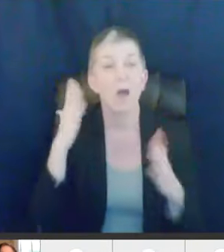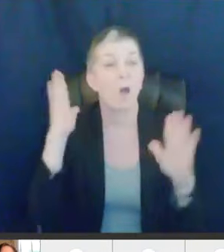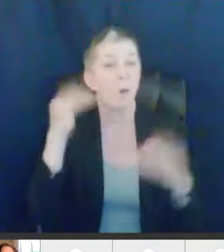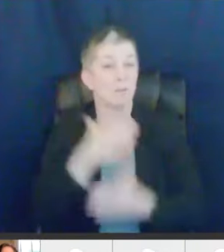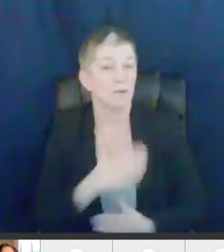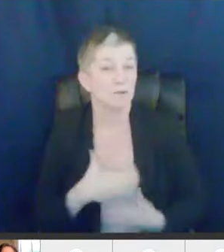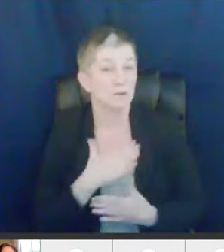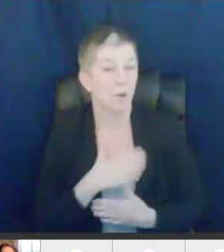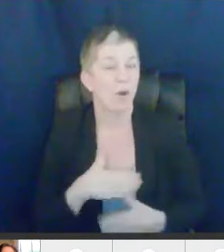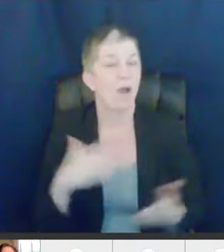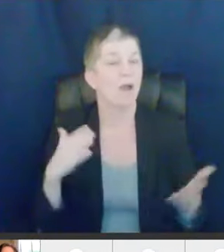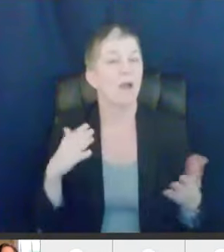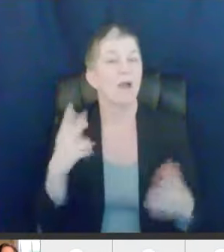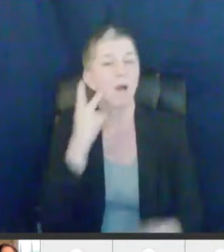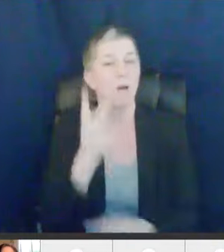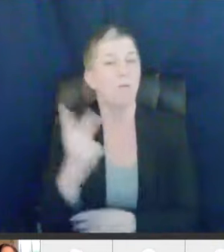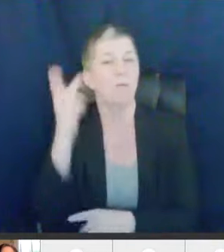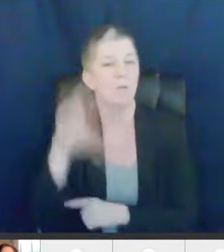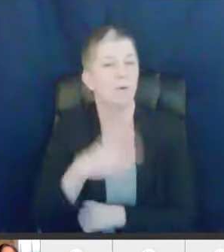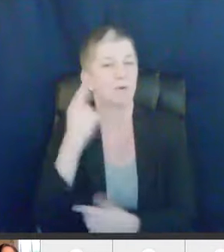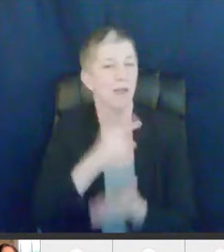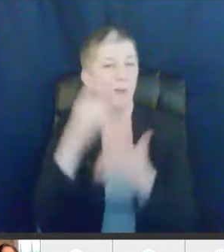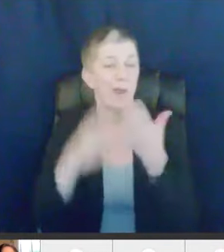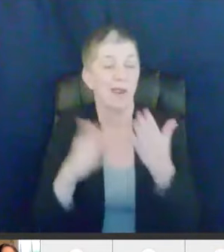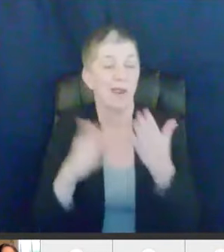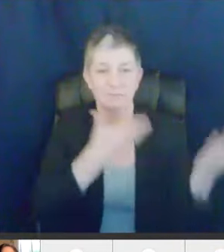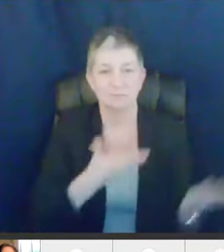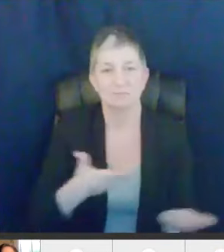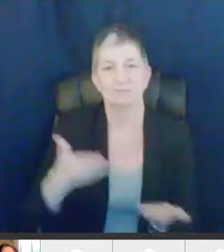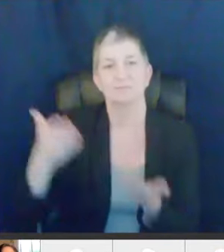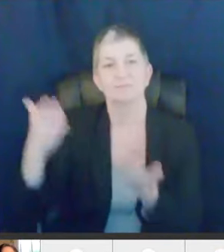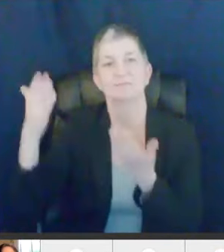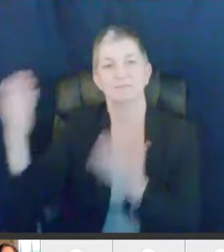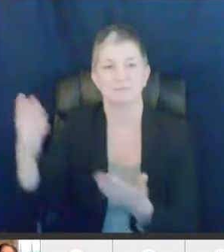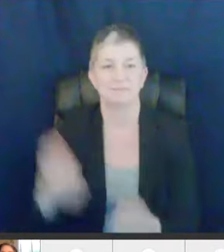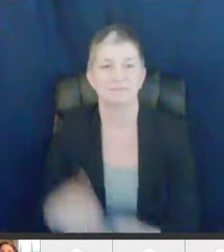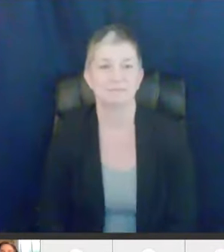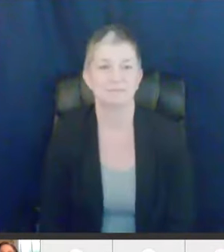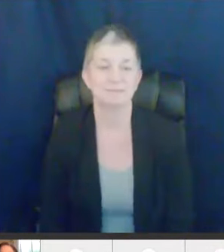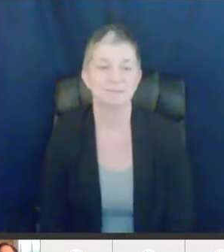Memorial Day weekend and with that I'll turn it over to the press actually